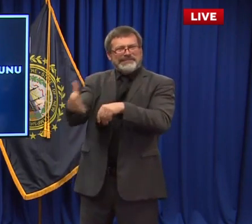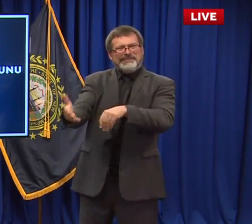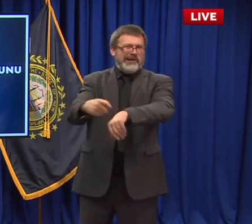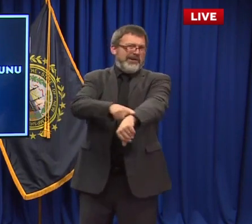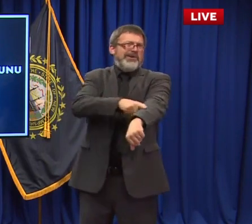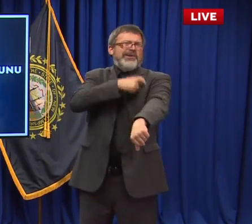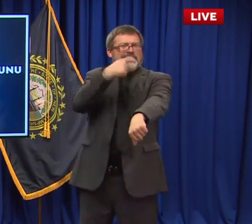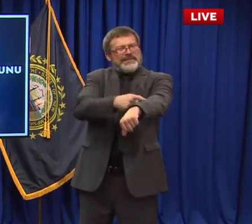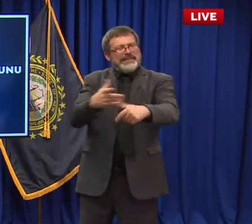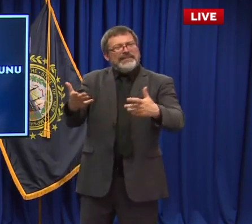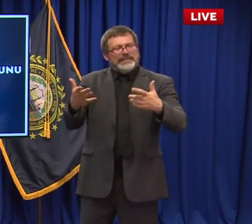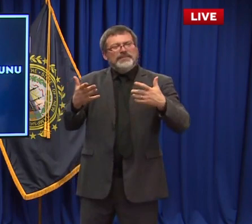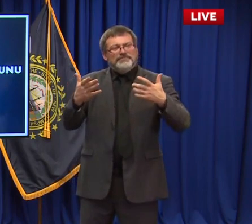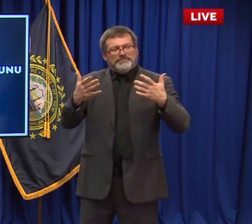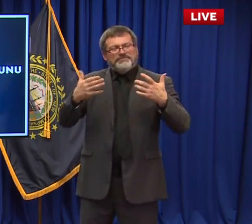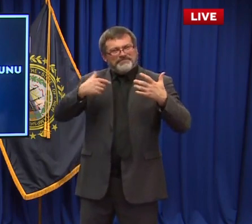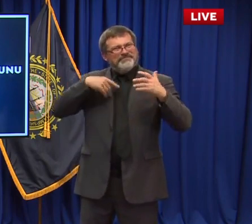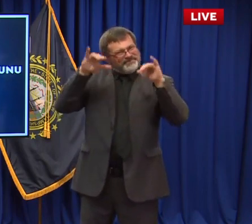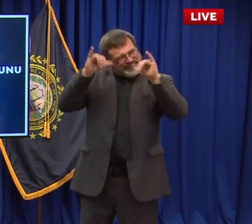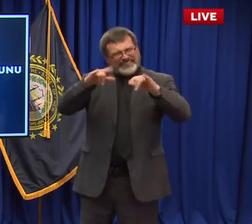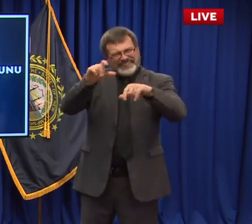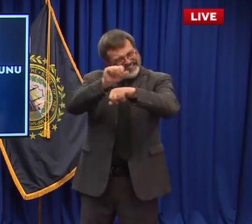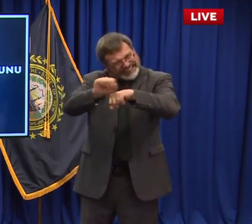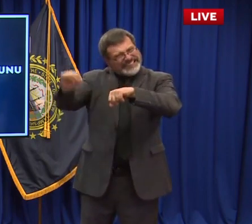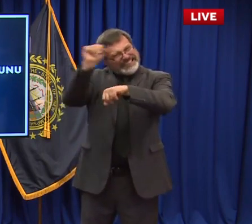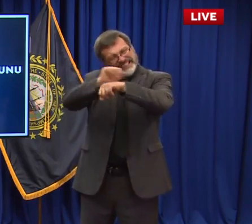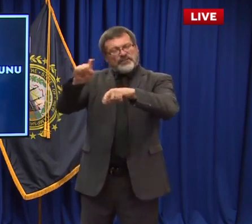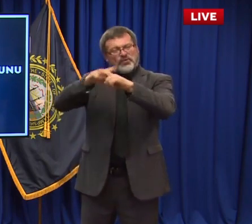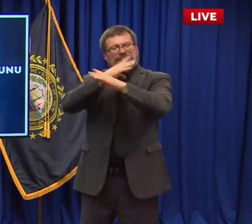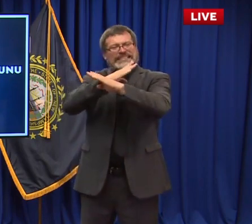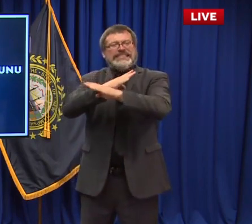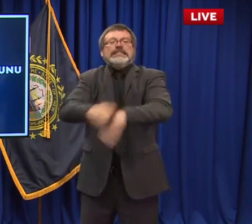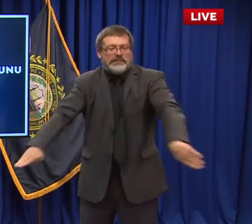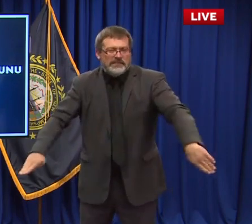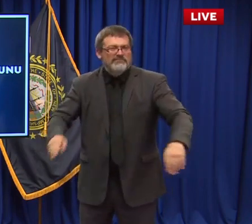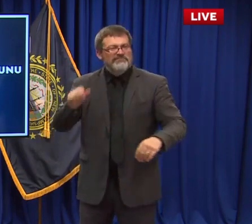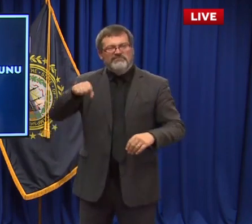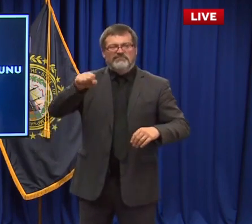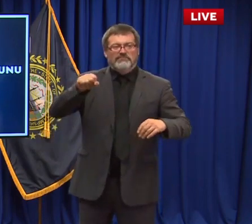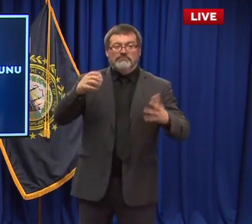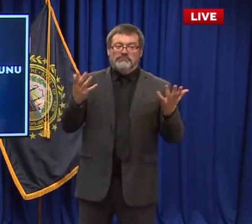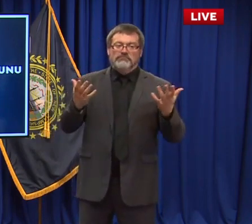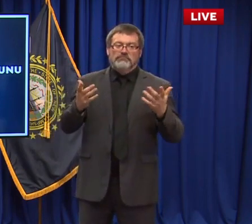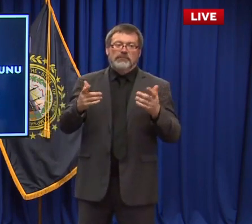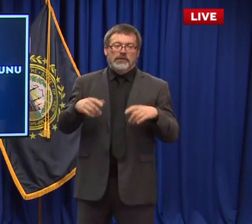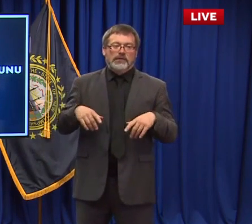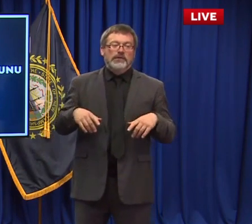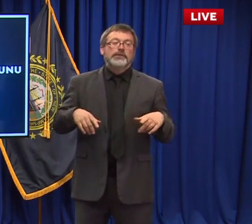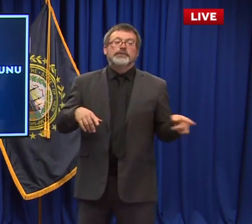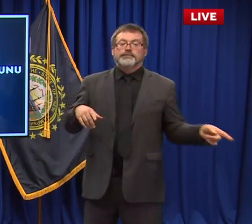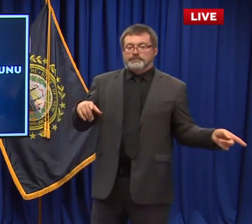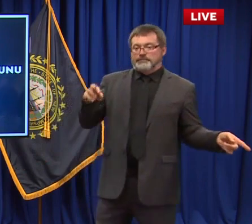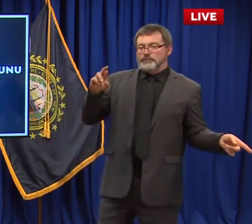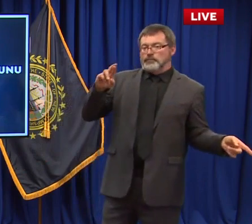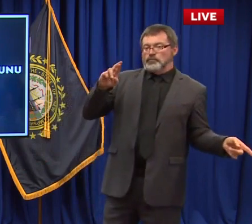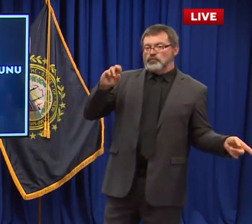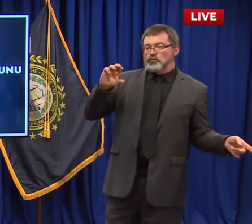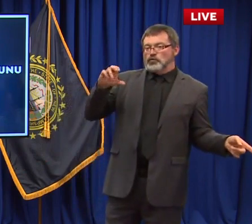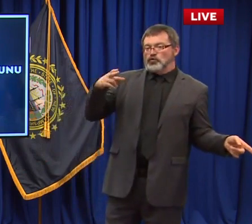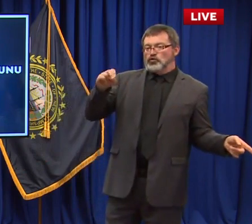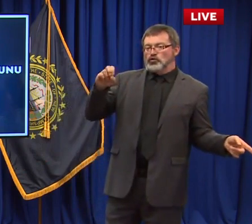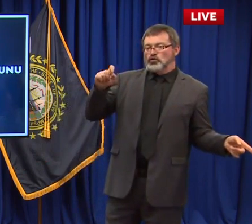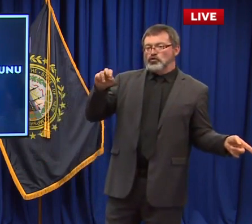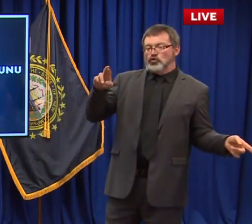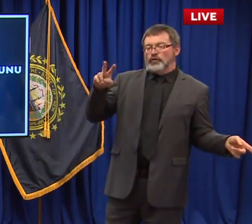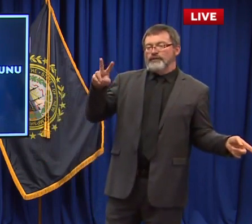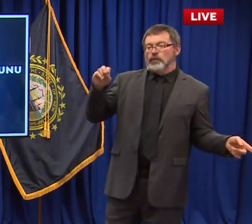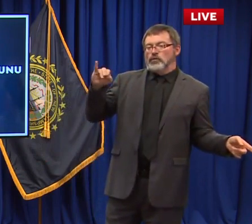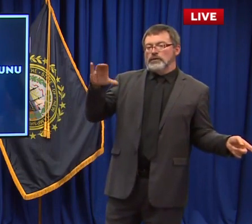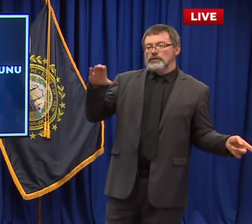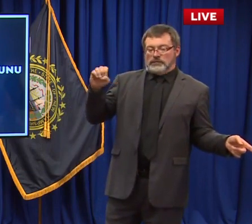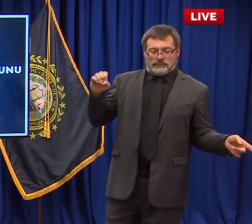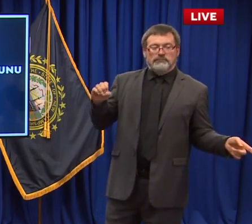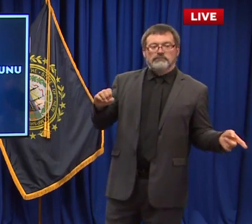AND HOPEFULLY LEARN FROM IT AND CREATE A SYSTEM THAT CAN CONSTANTLY ADJUST AND INVOLVE AND MAKE SURE WE DON’T GET INTO SITUATIONS LIKE THIS IN THE FUTURE.